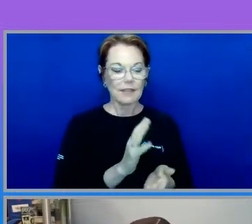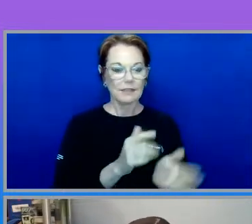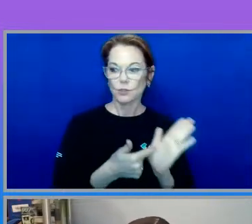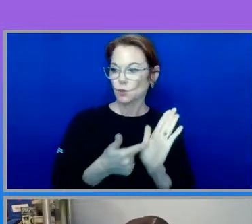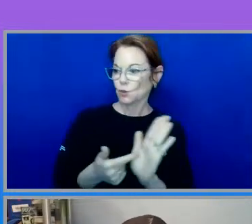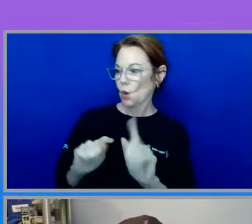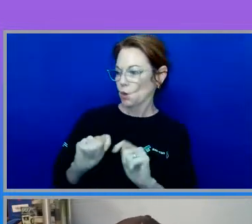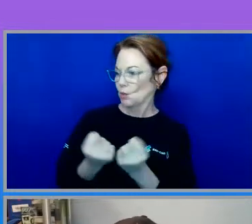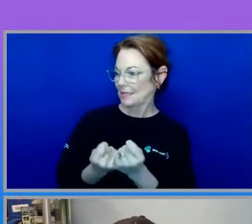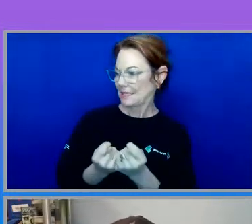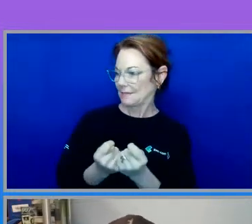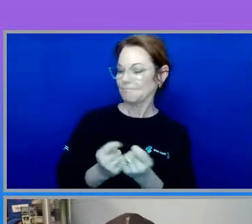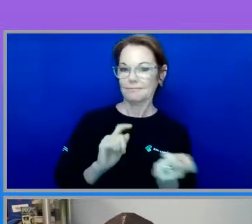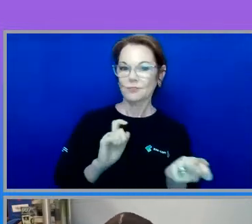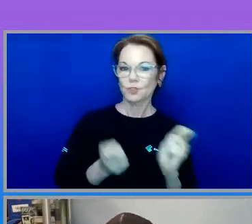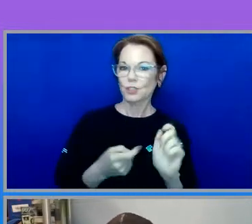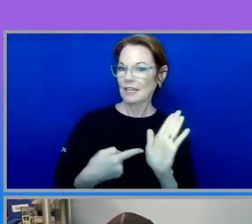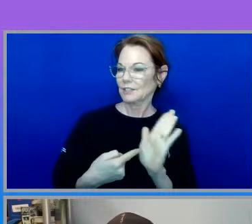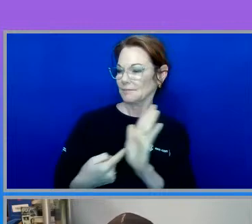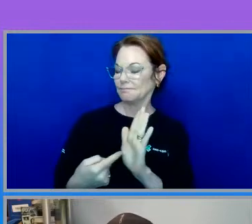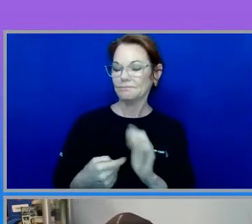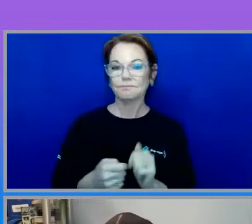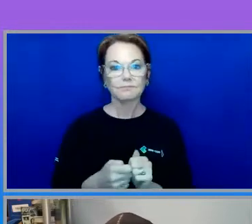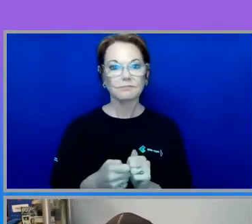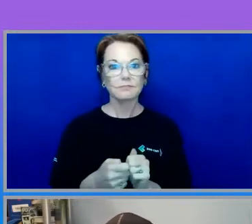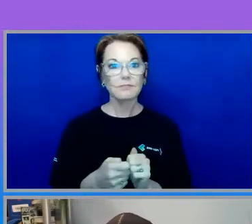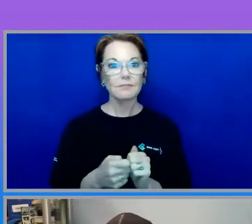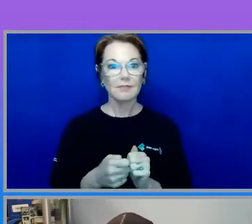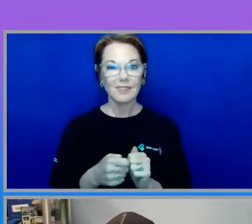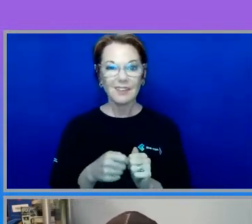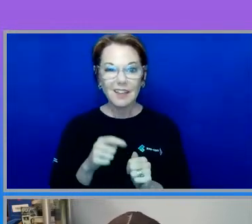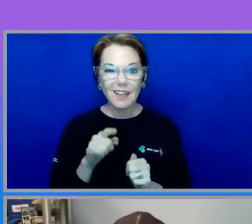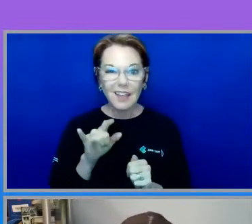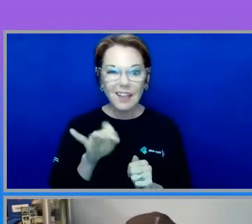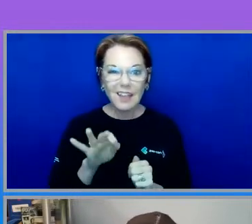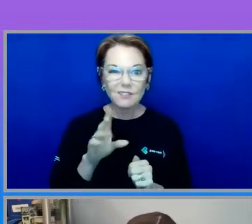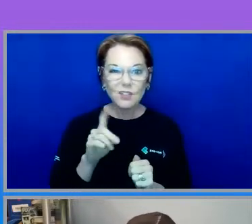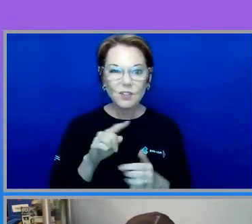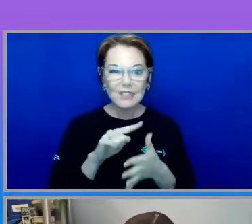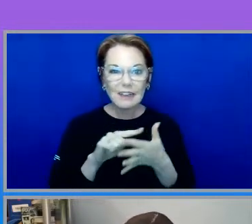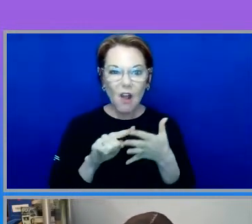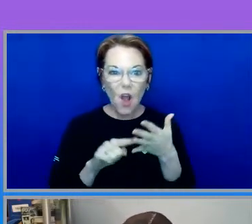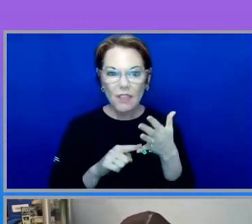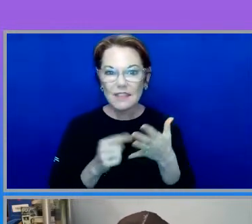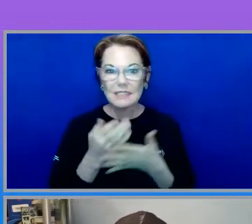your team can see the changes that you've made. Doing all this